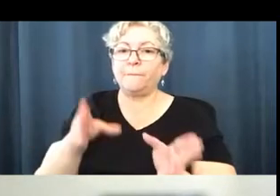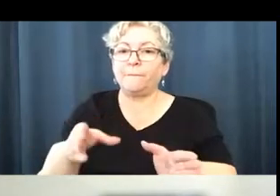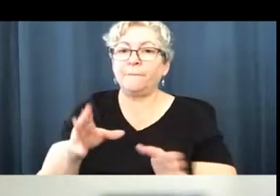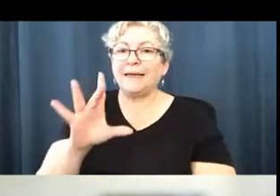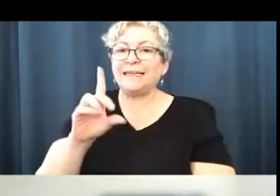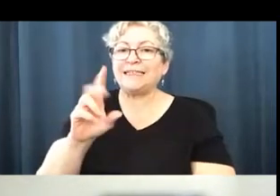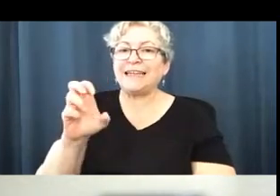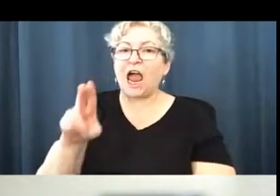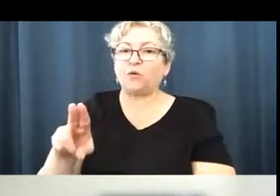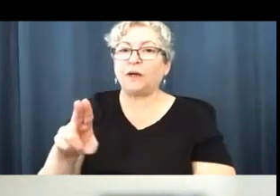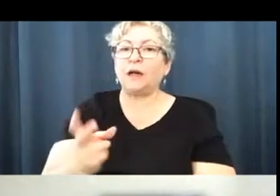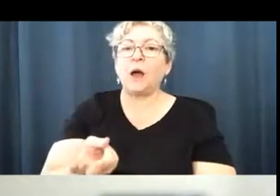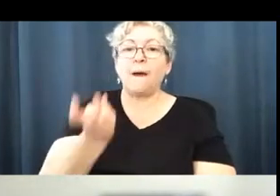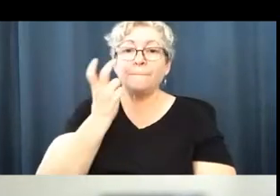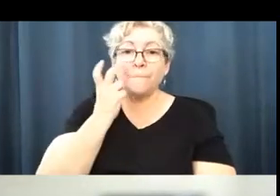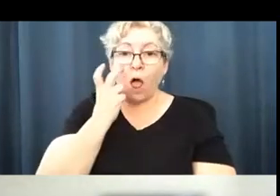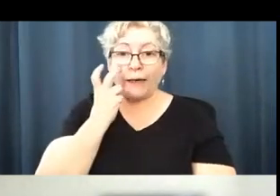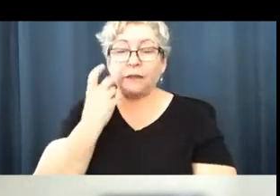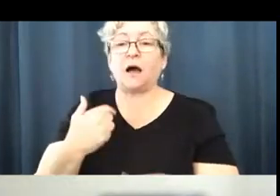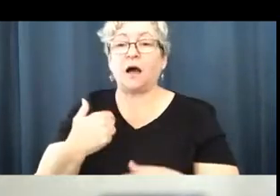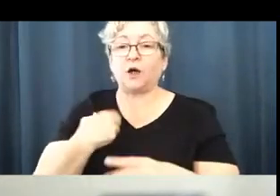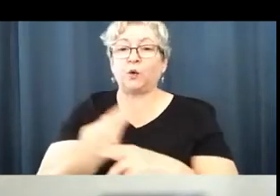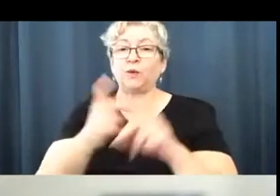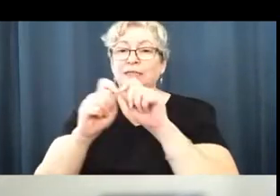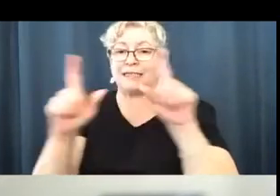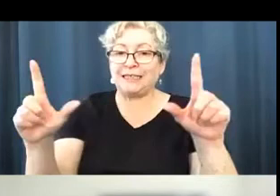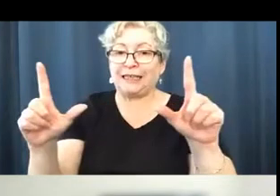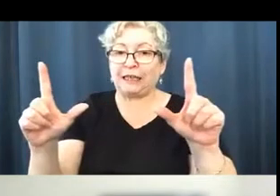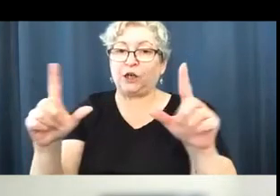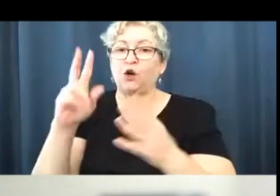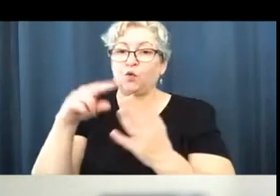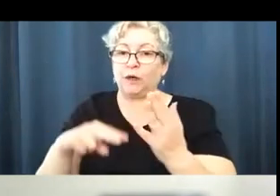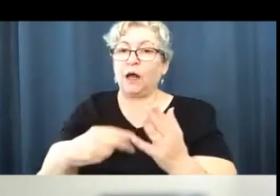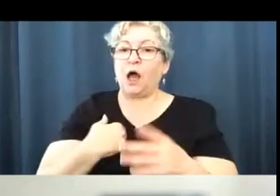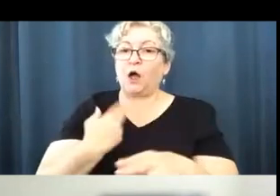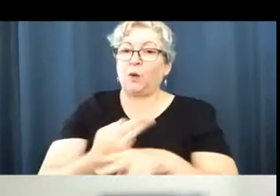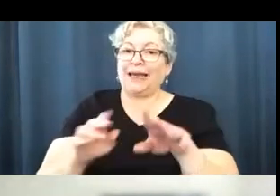and that's like me, I use a screen reader. So I use a keyboard to input and to navigate through a website.